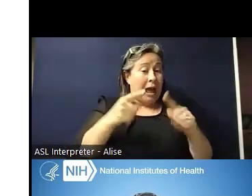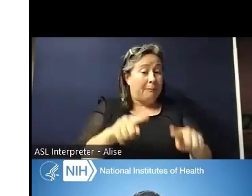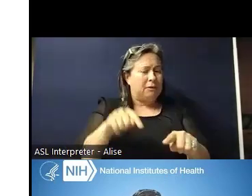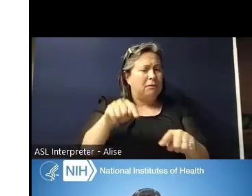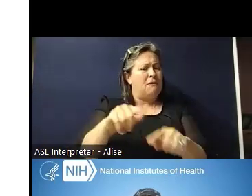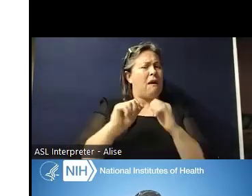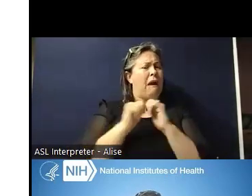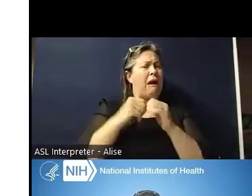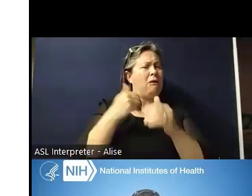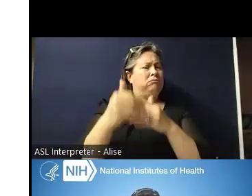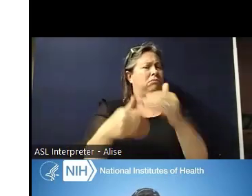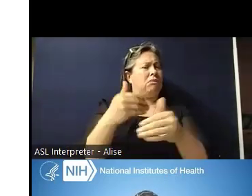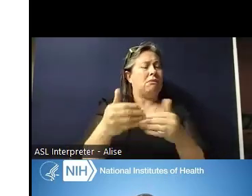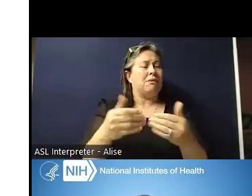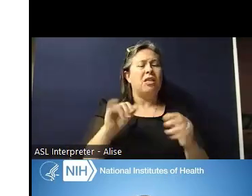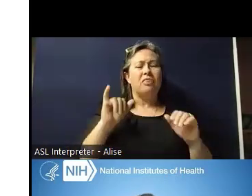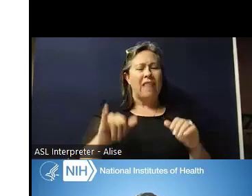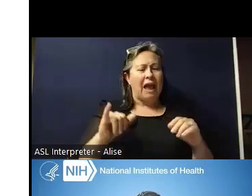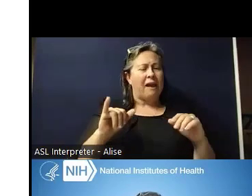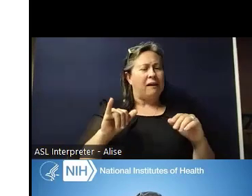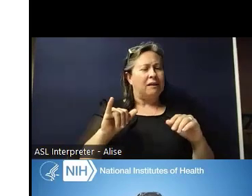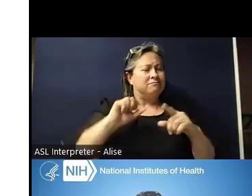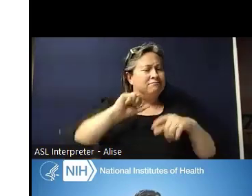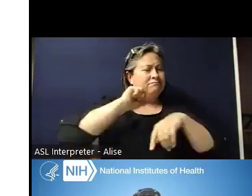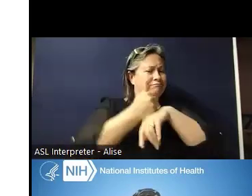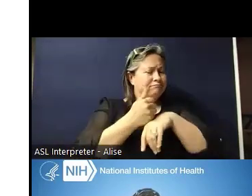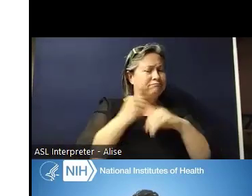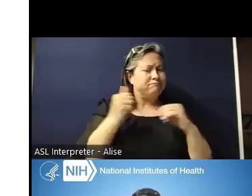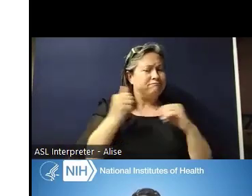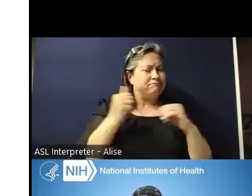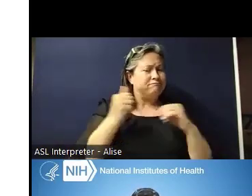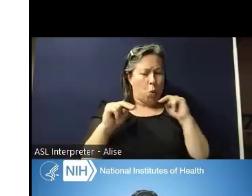So negotiating these arrangements from a scientific, administrative and financial